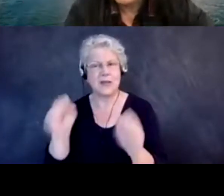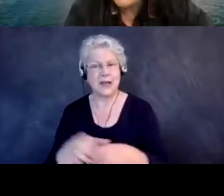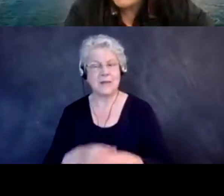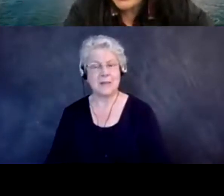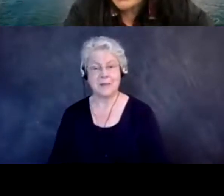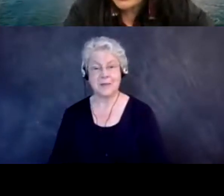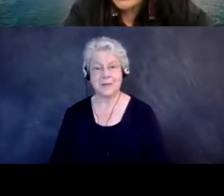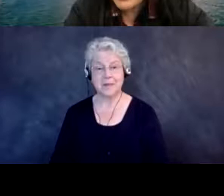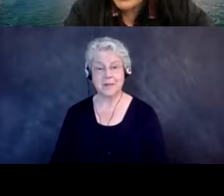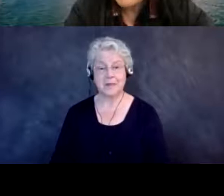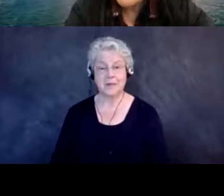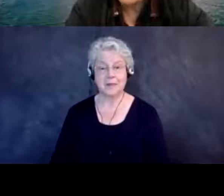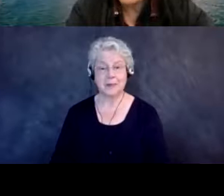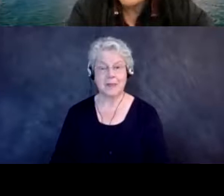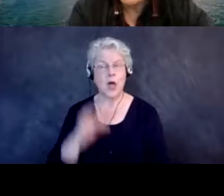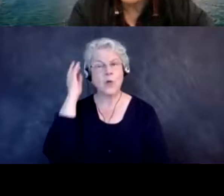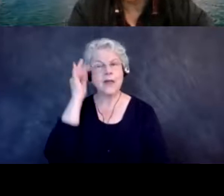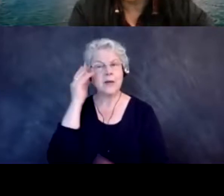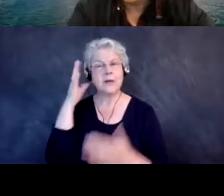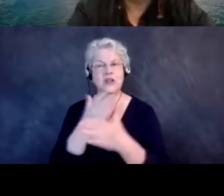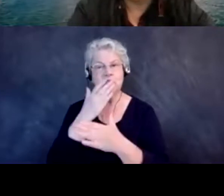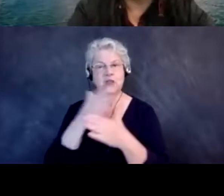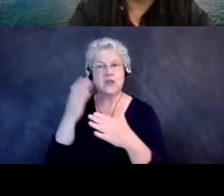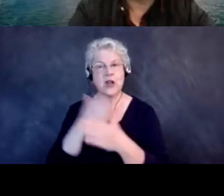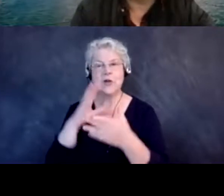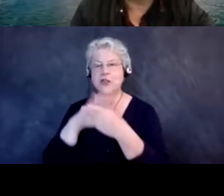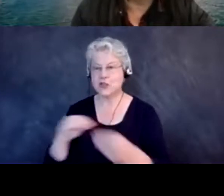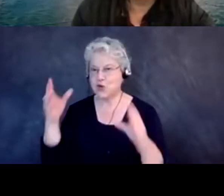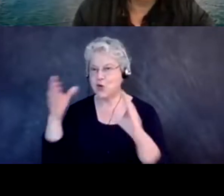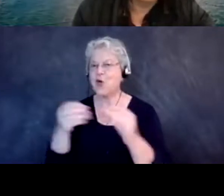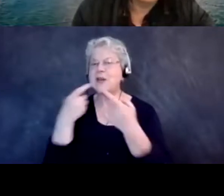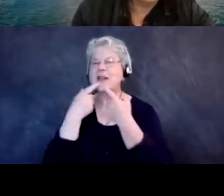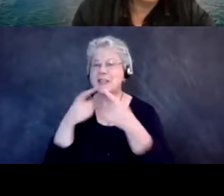We take into consideration the process of sharing through storytelling. Yes. So